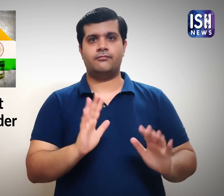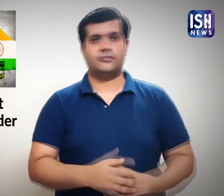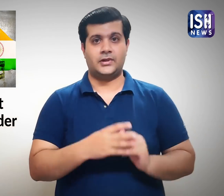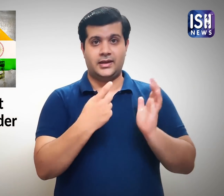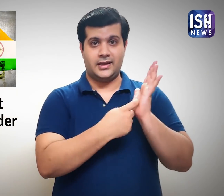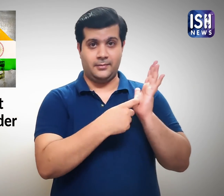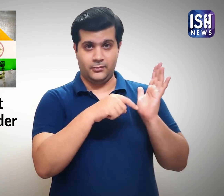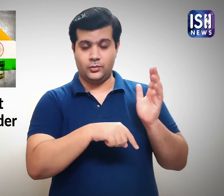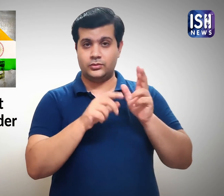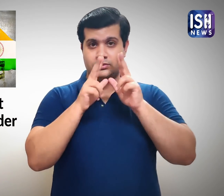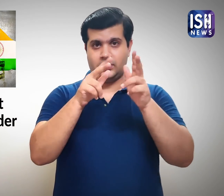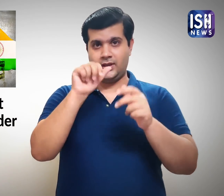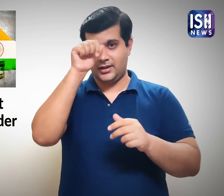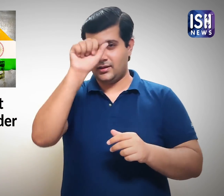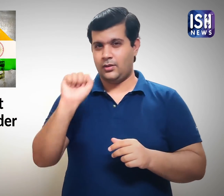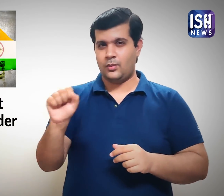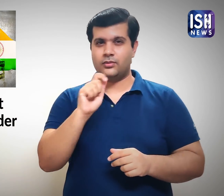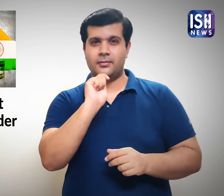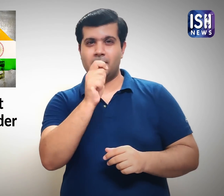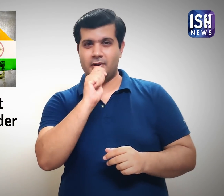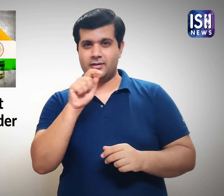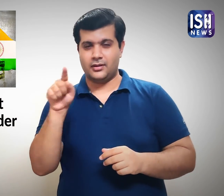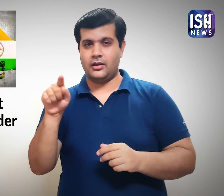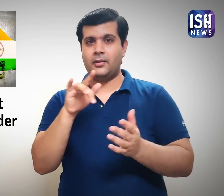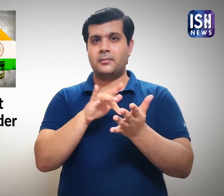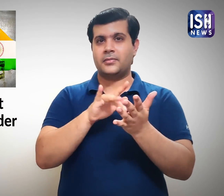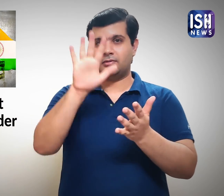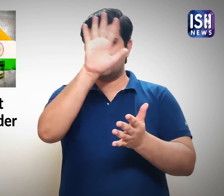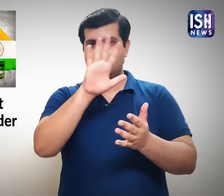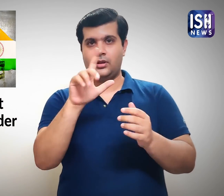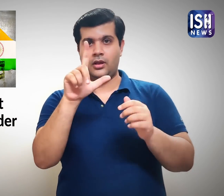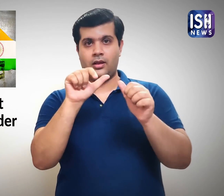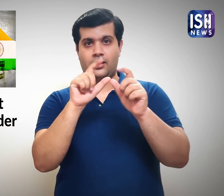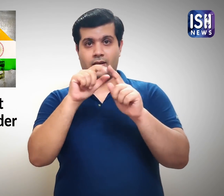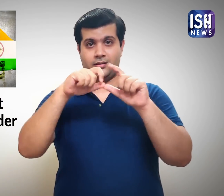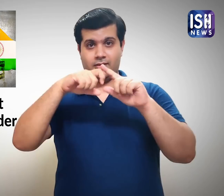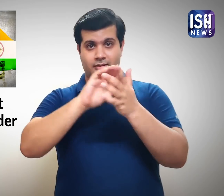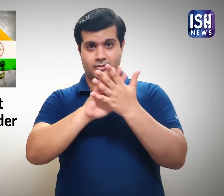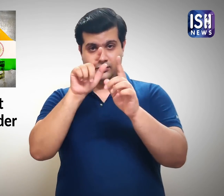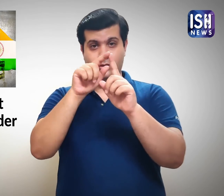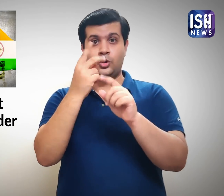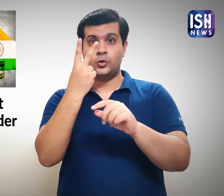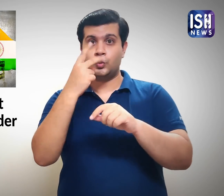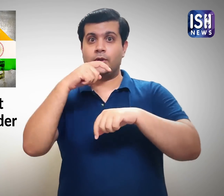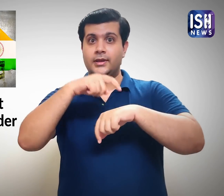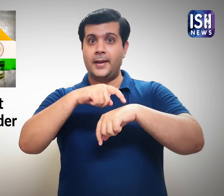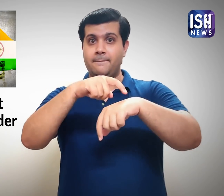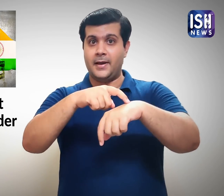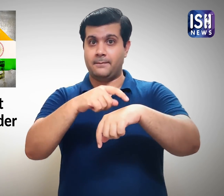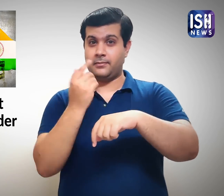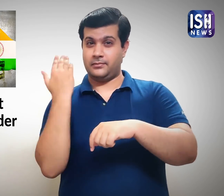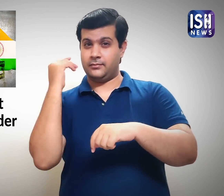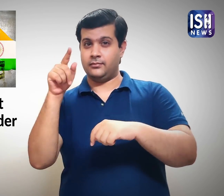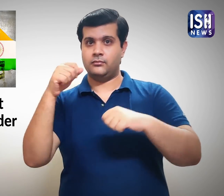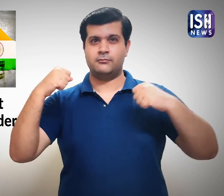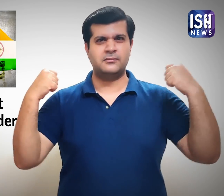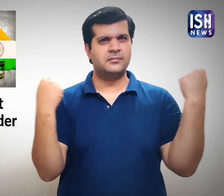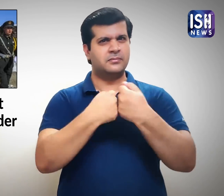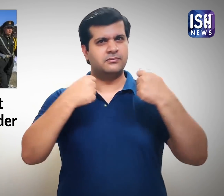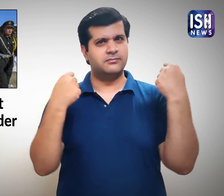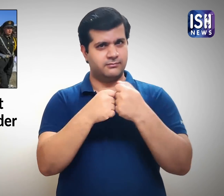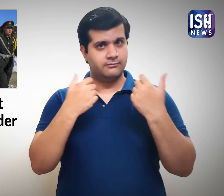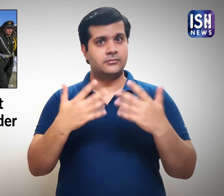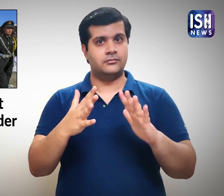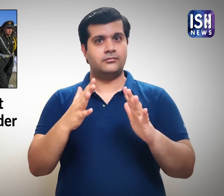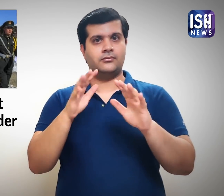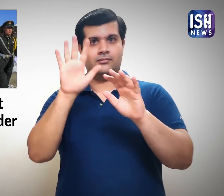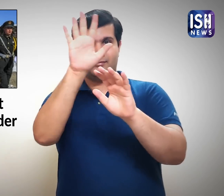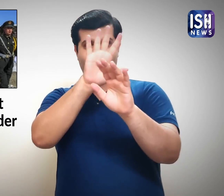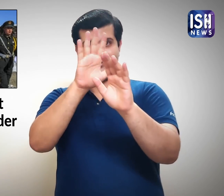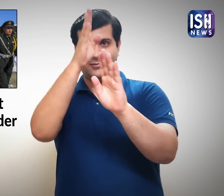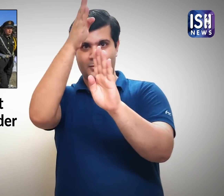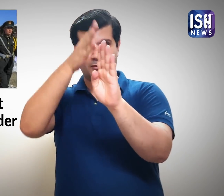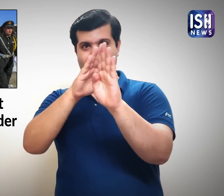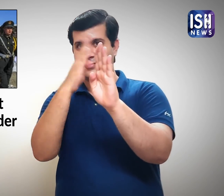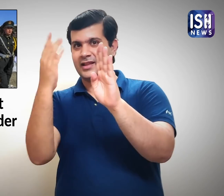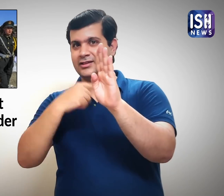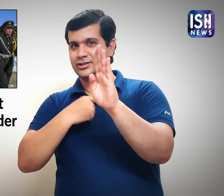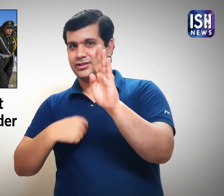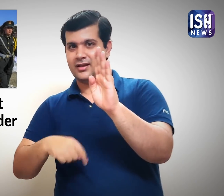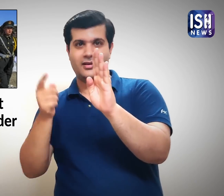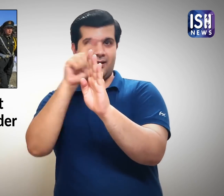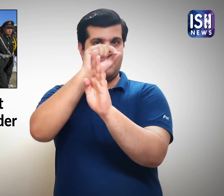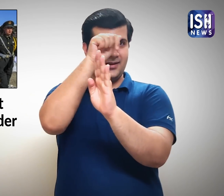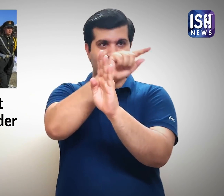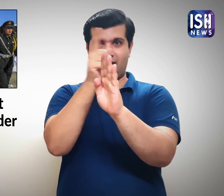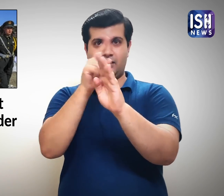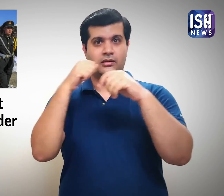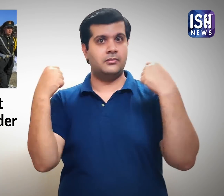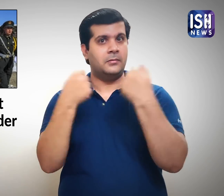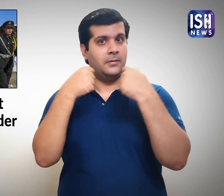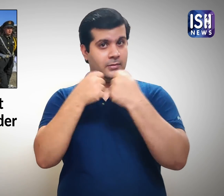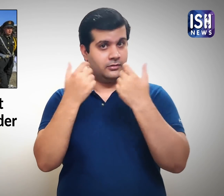Reports in the Indian media said soldiers from the two sides clashed on two occasions in Ladakh.